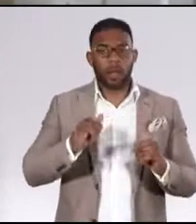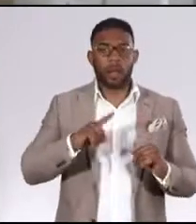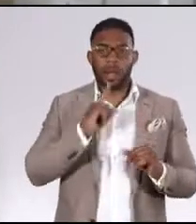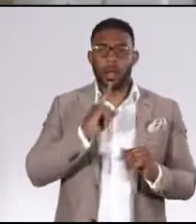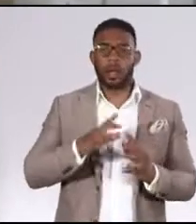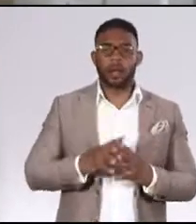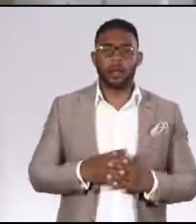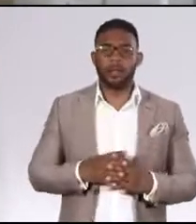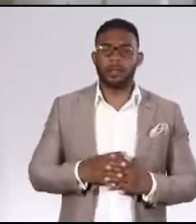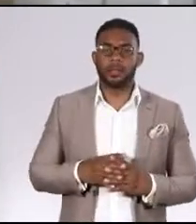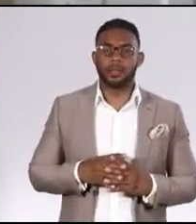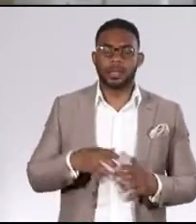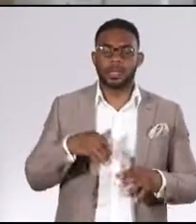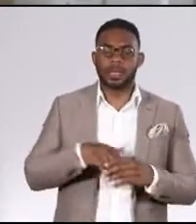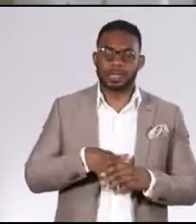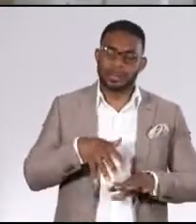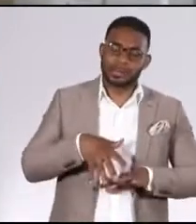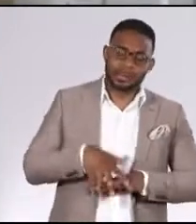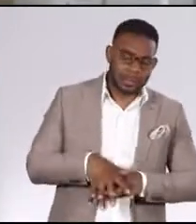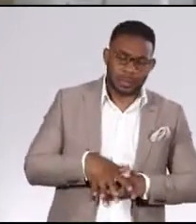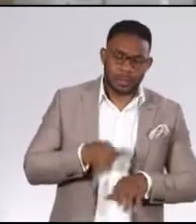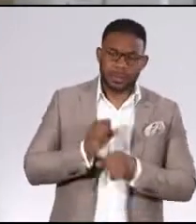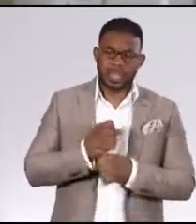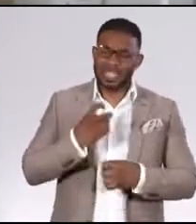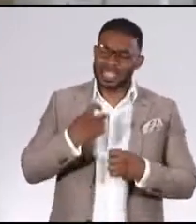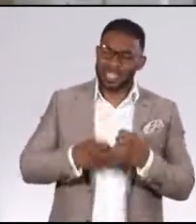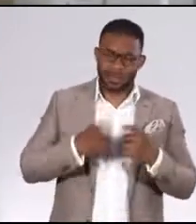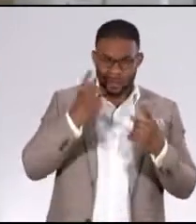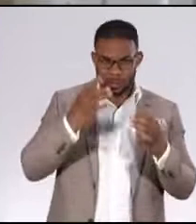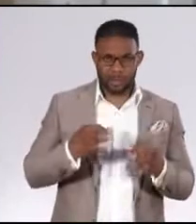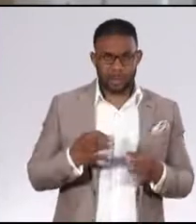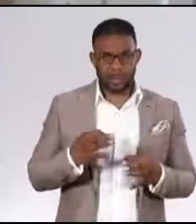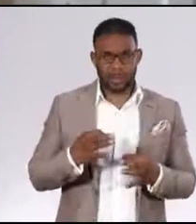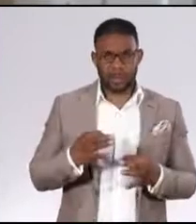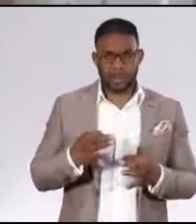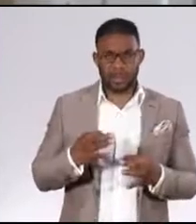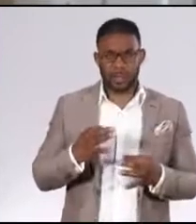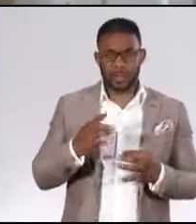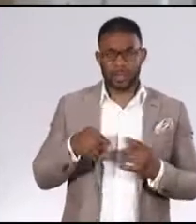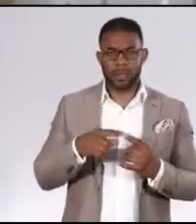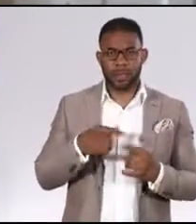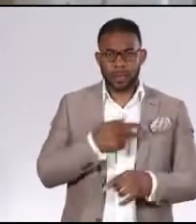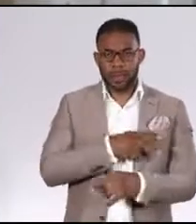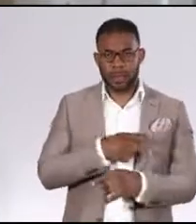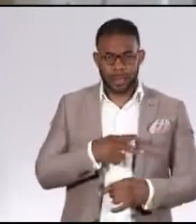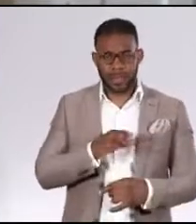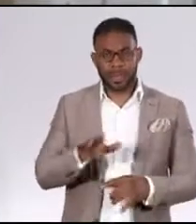um in the trenches of making difficult decisions uh about patients and their lives.